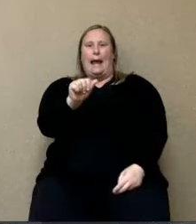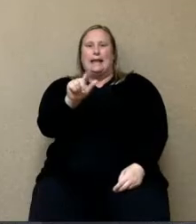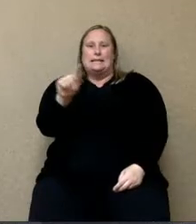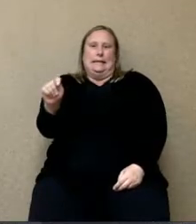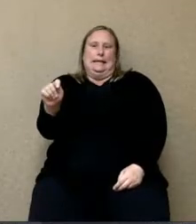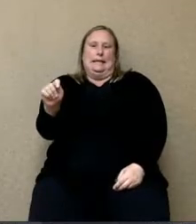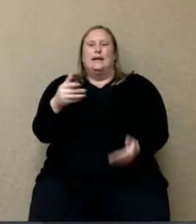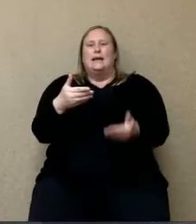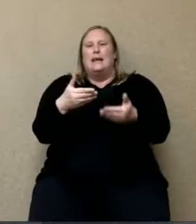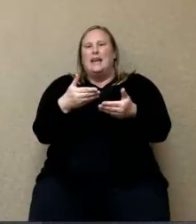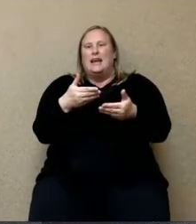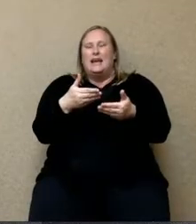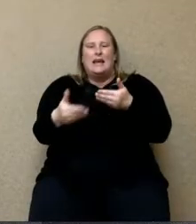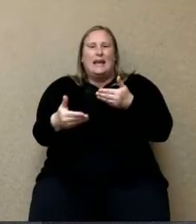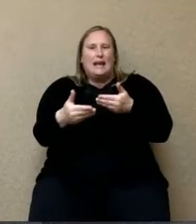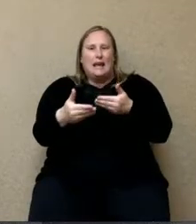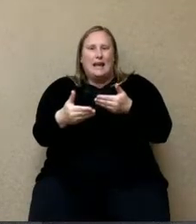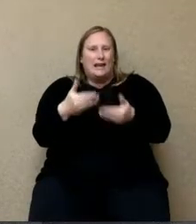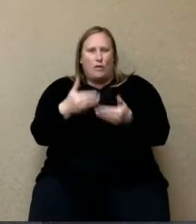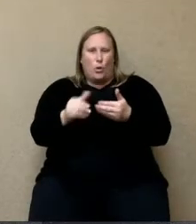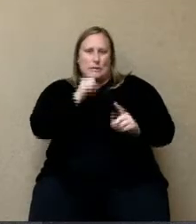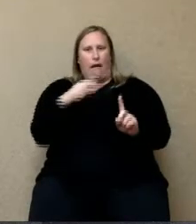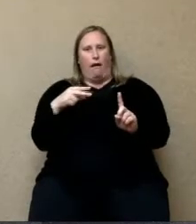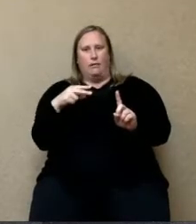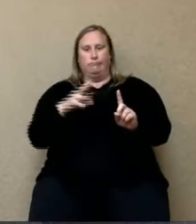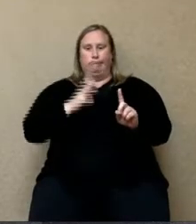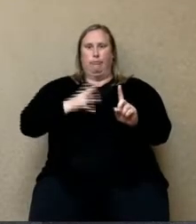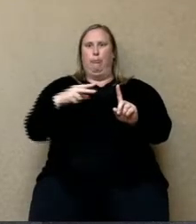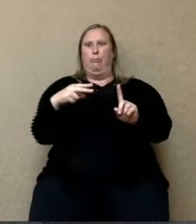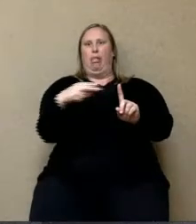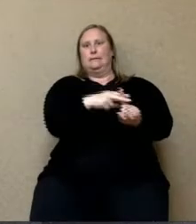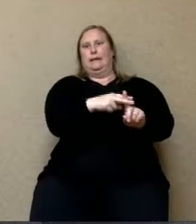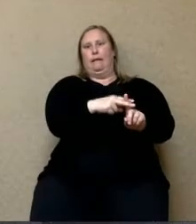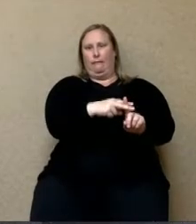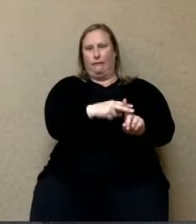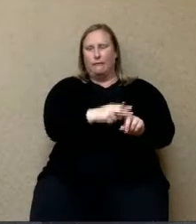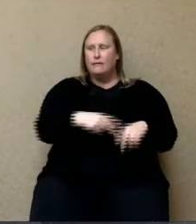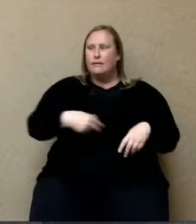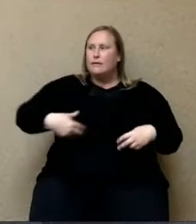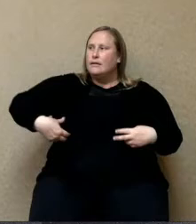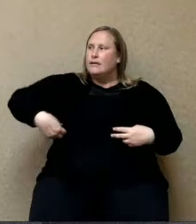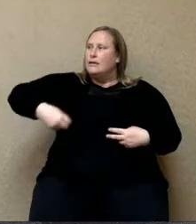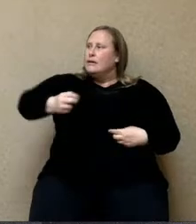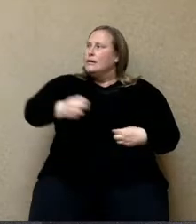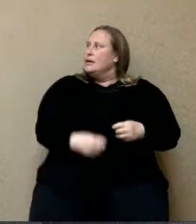part of it wasn't plugged in. So, real quick.